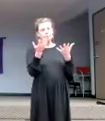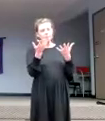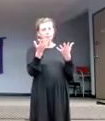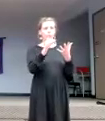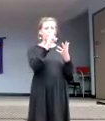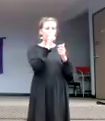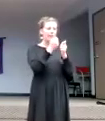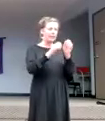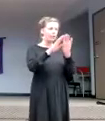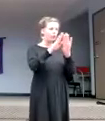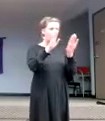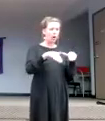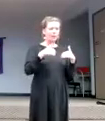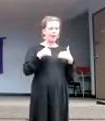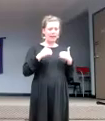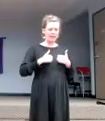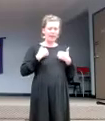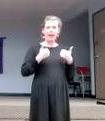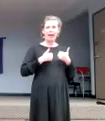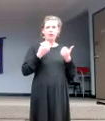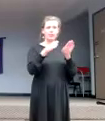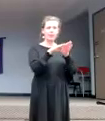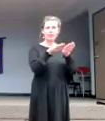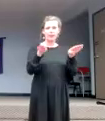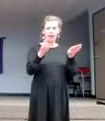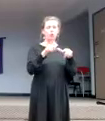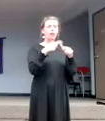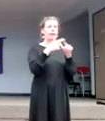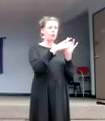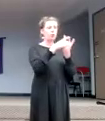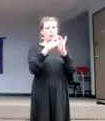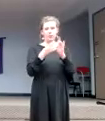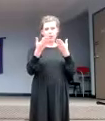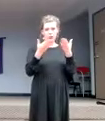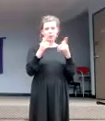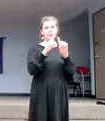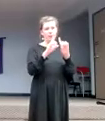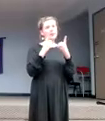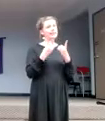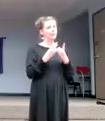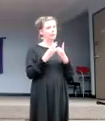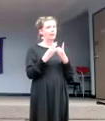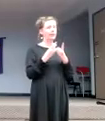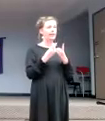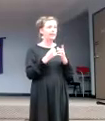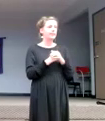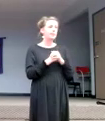each property as an address is given a lateral, and then of course on a service from the district.